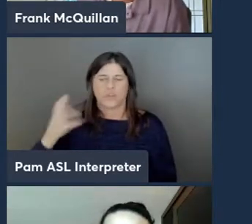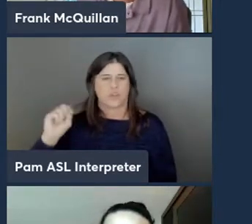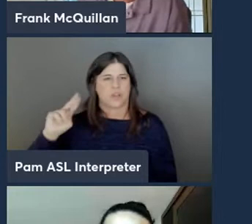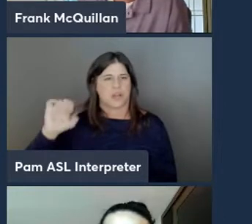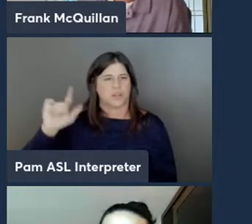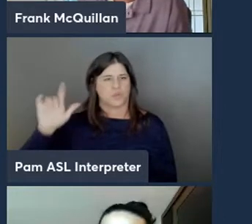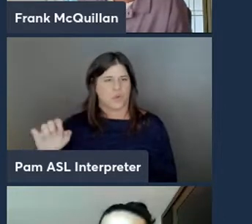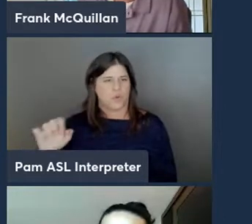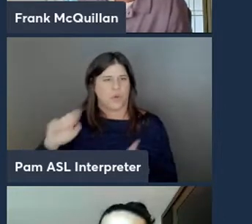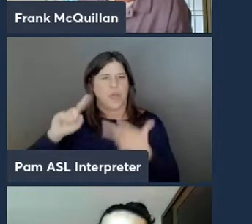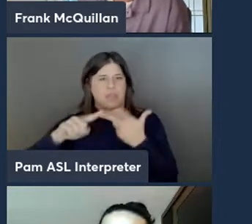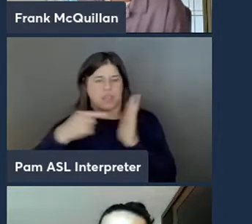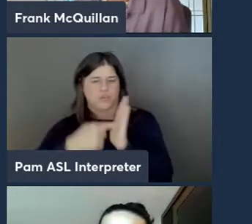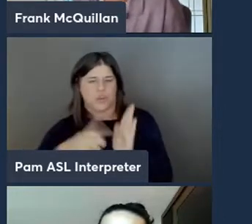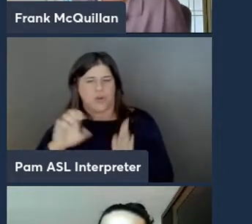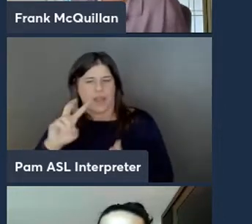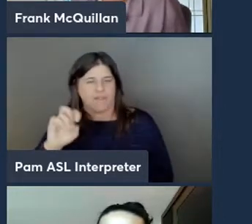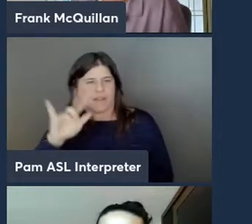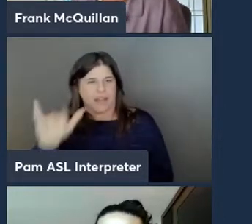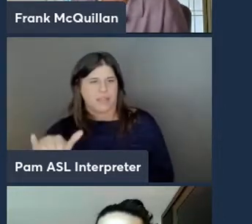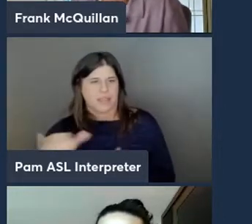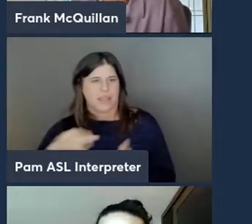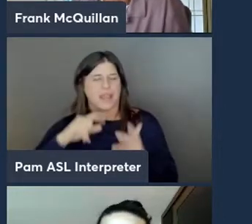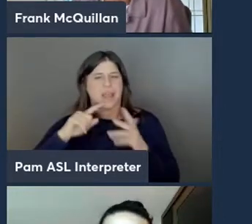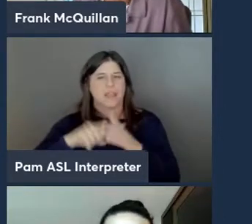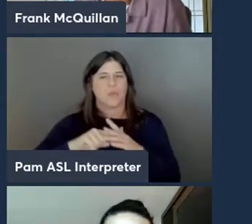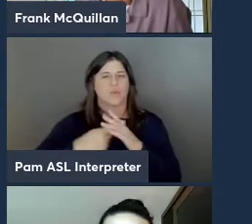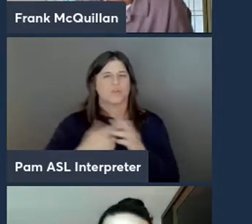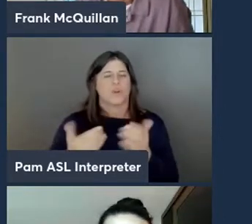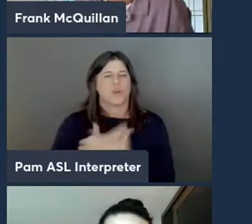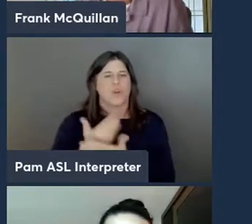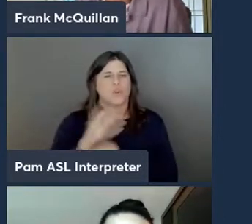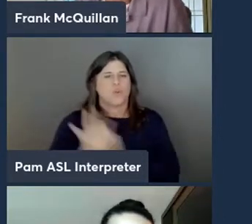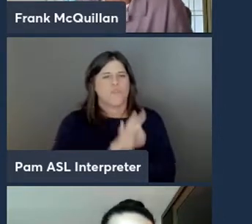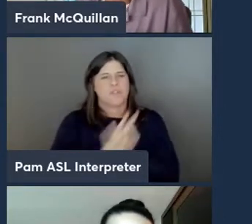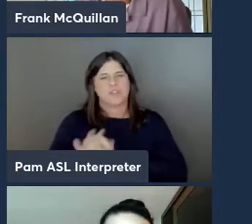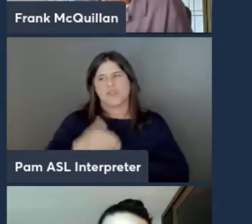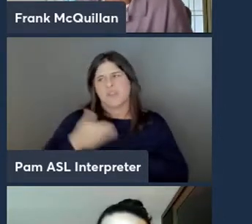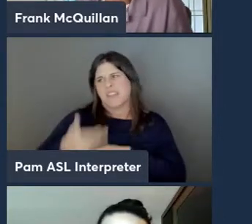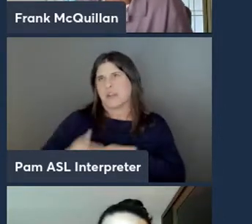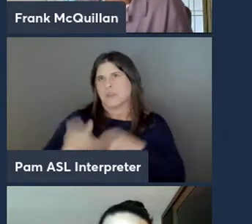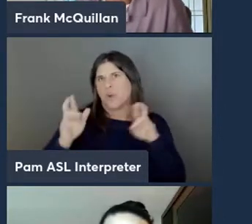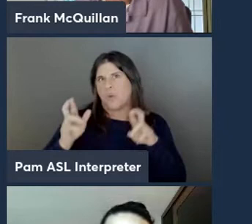And we're going to instrument a new feature in about the next, hopefully five to 10 minutes.